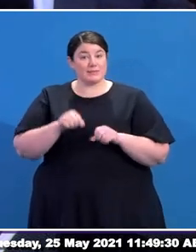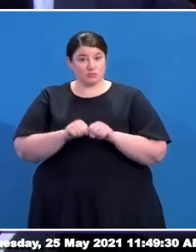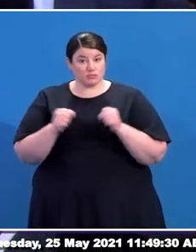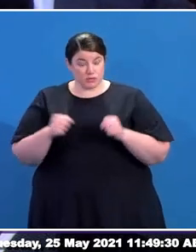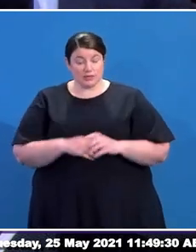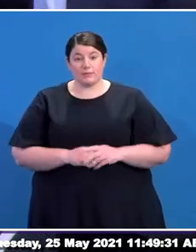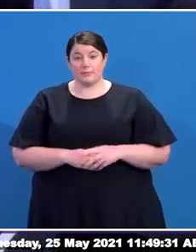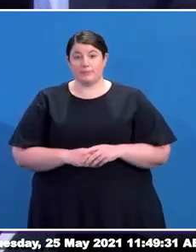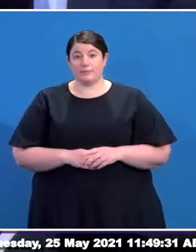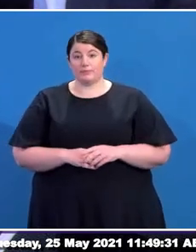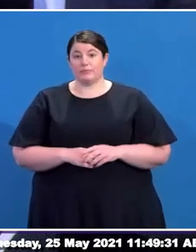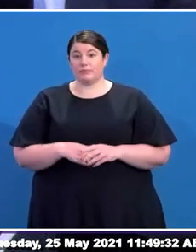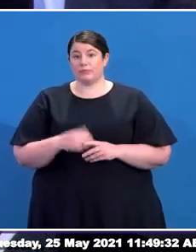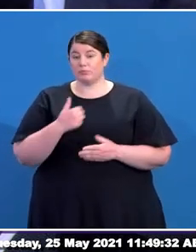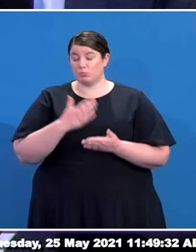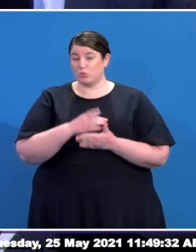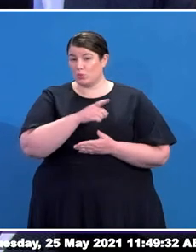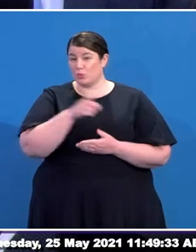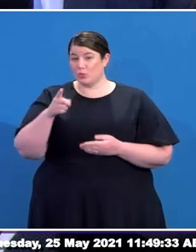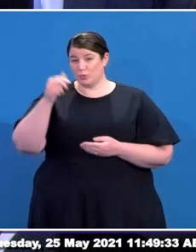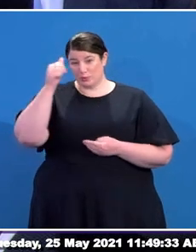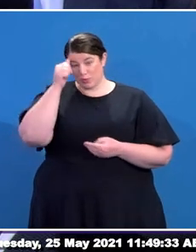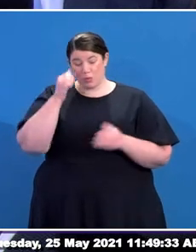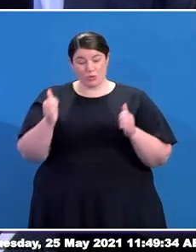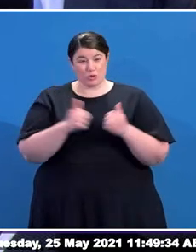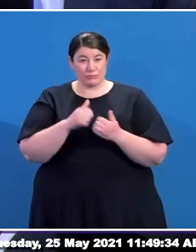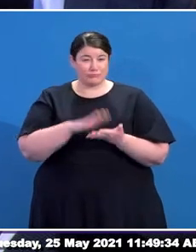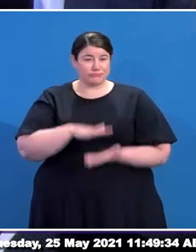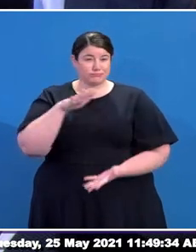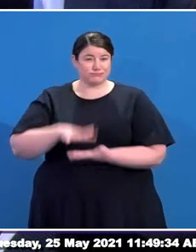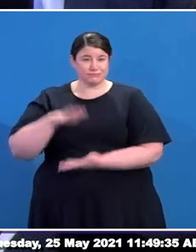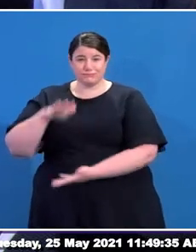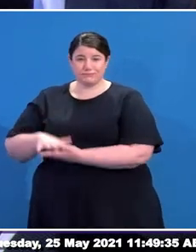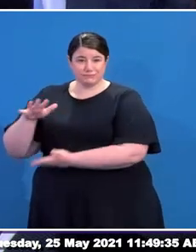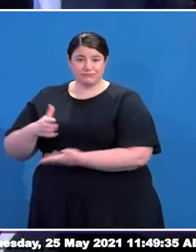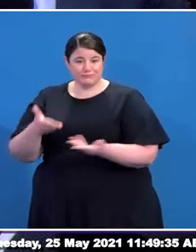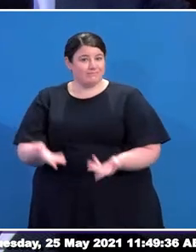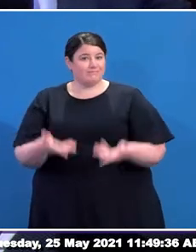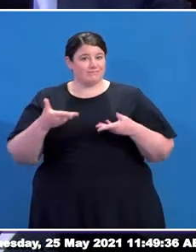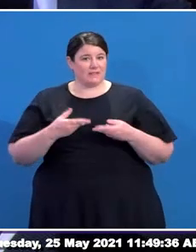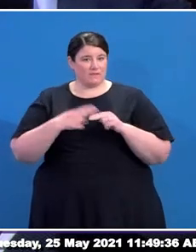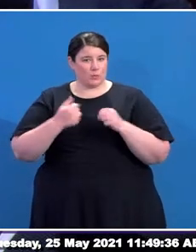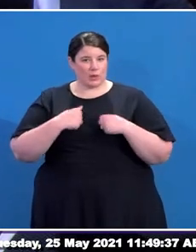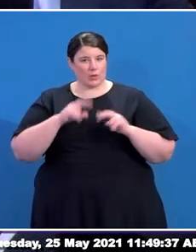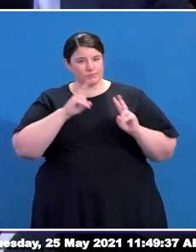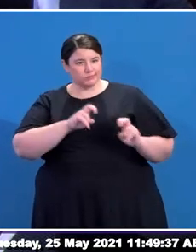may be aware, there are many thousands of documents that have been produced to the Royal Commission. And so we are just making